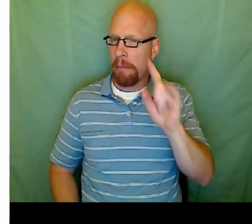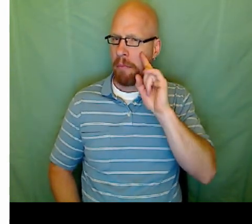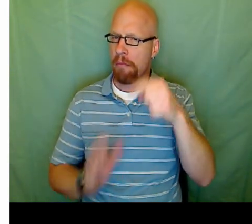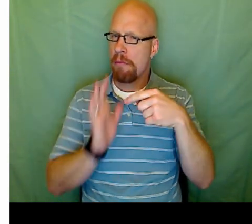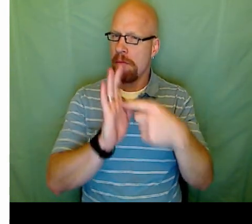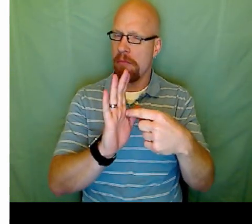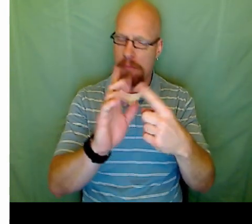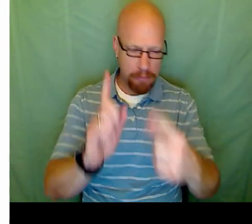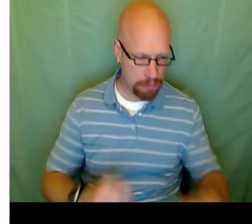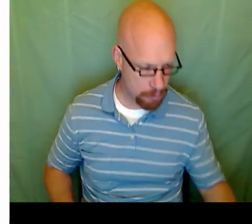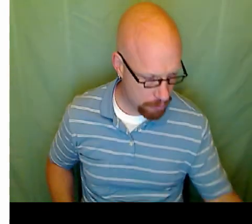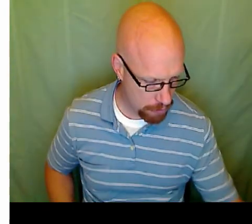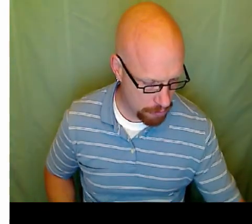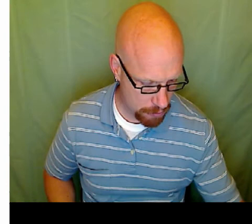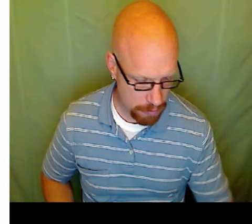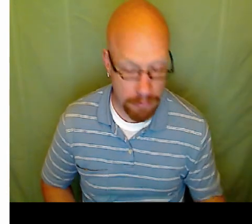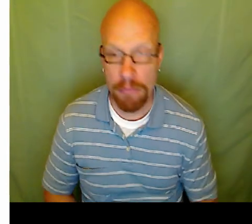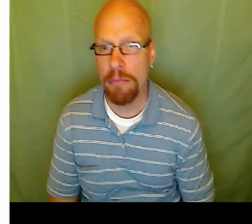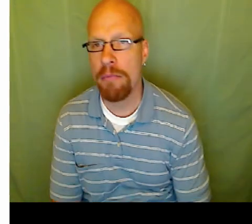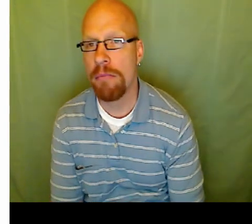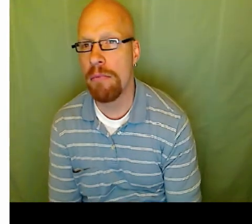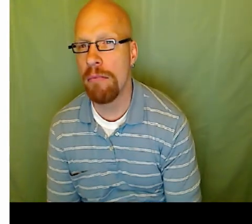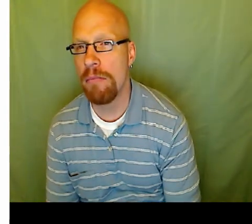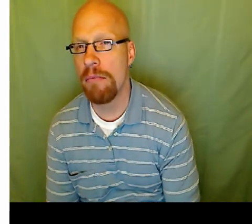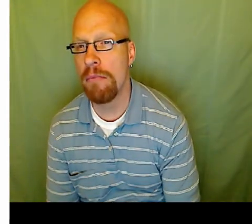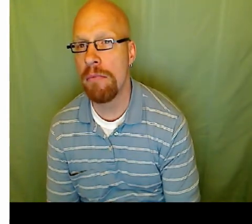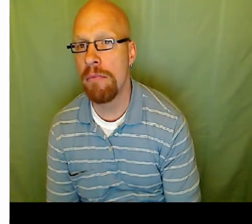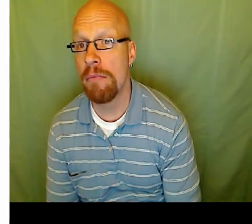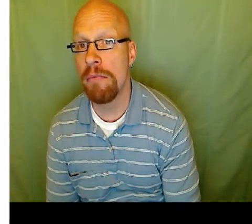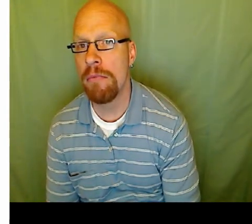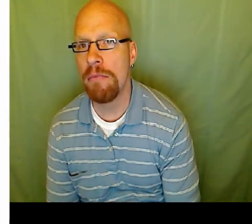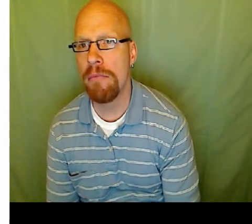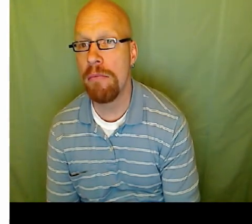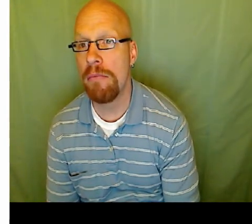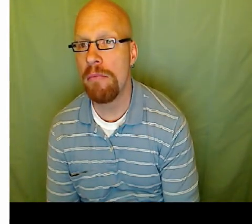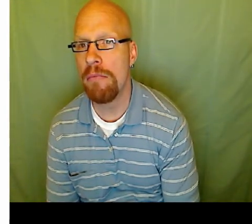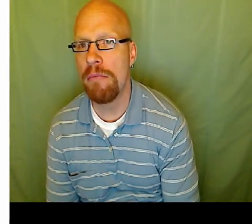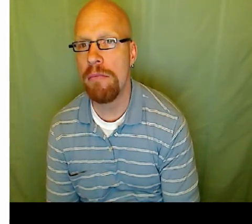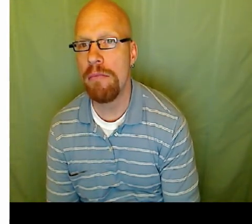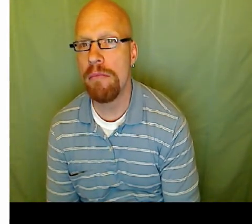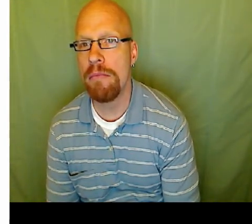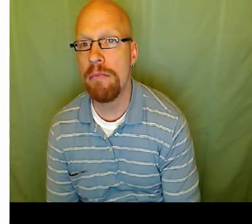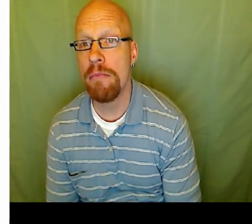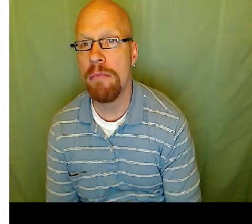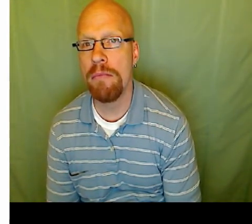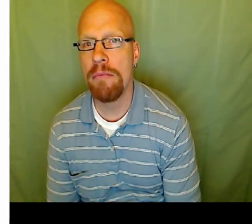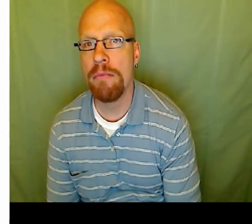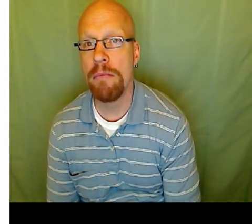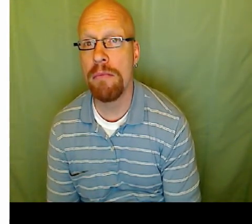Now we're going to graph the second equation in blue and it should be in the same place as the red line.